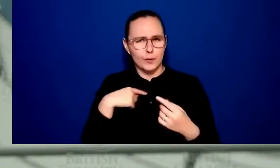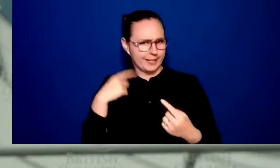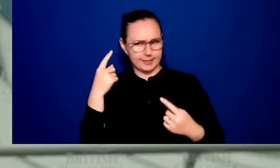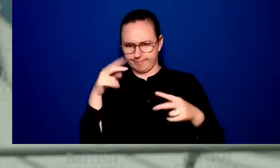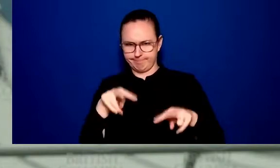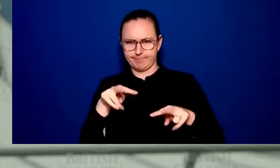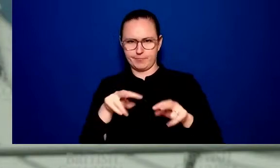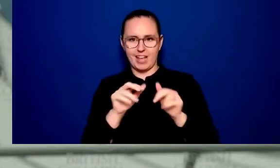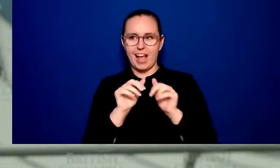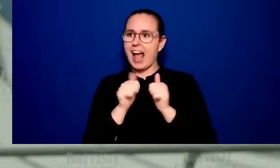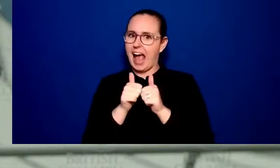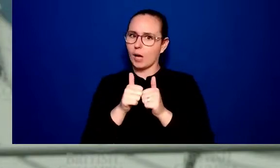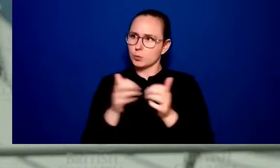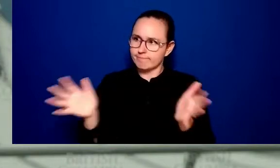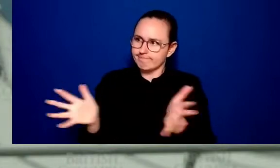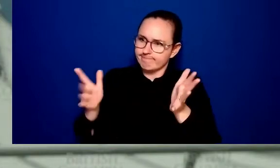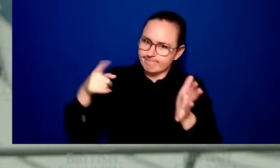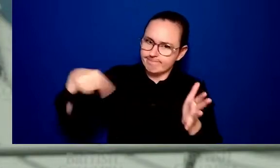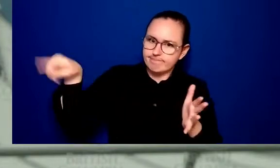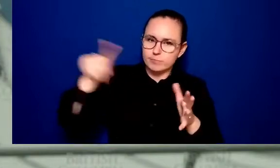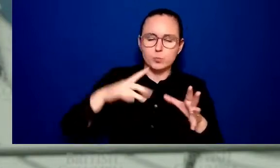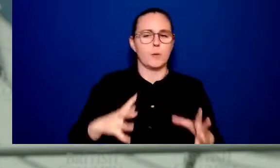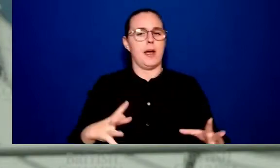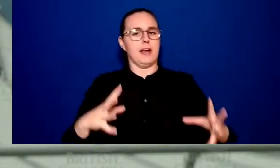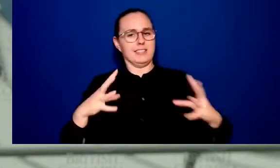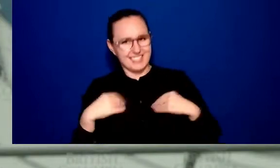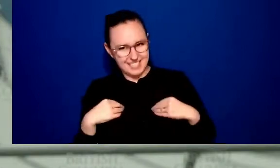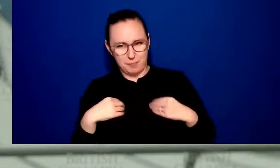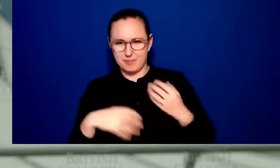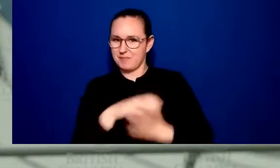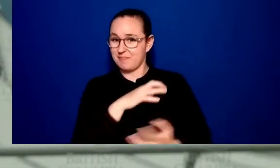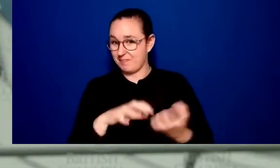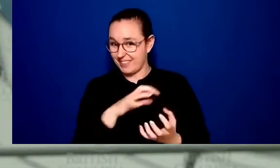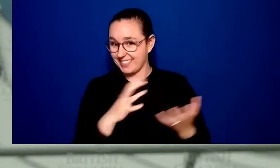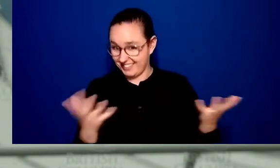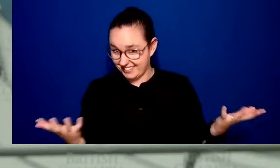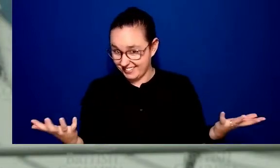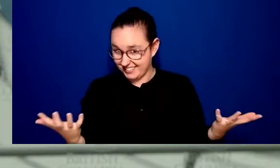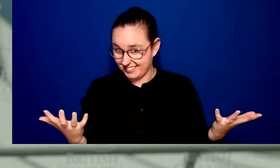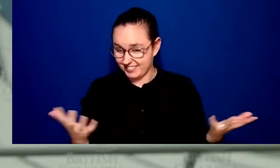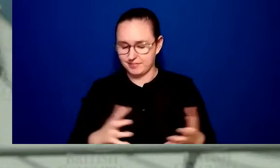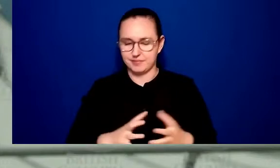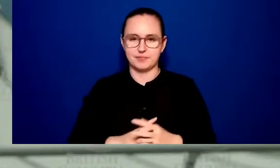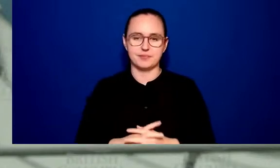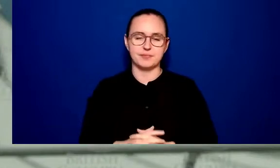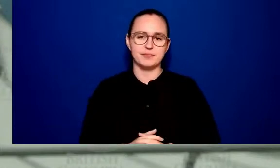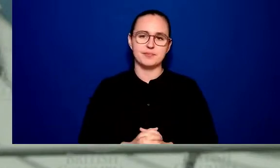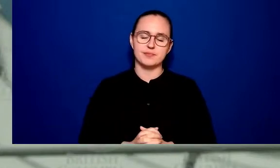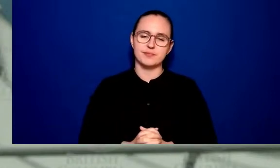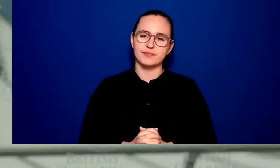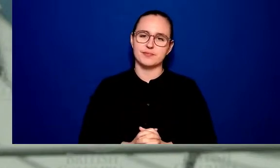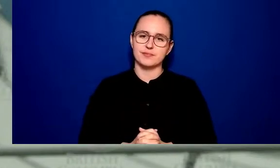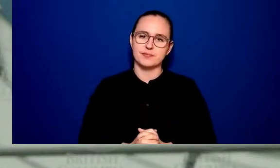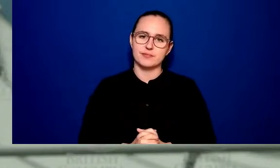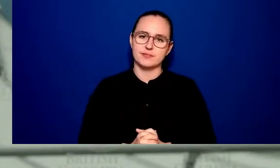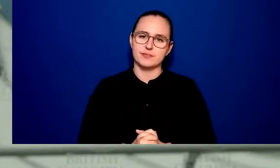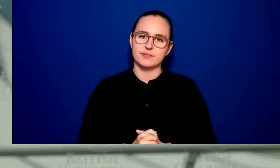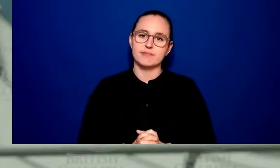well and we expect to hear more about this important issue. Which I know affects a number